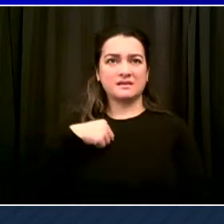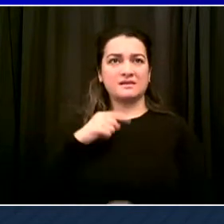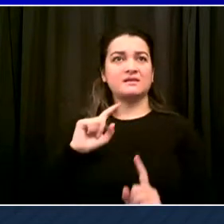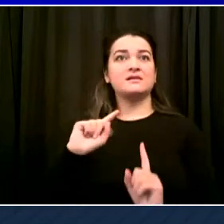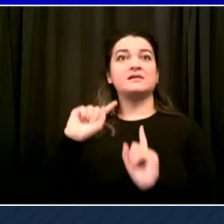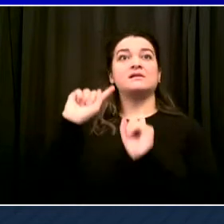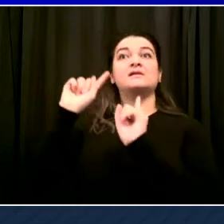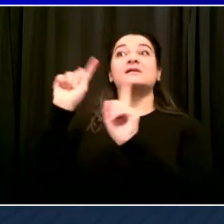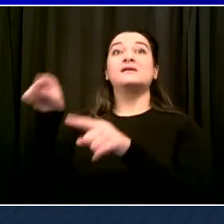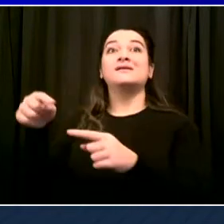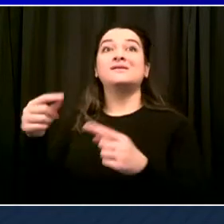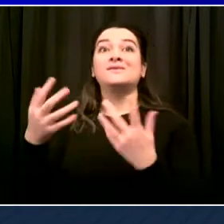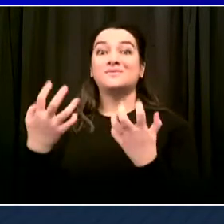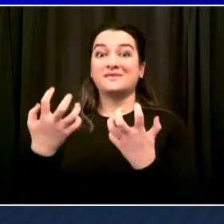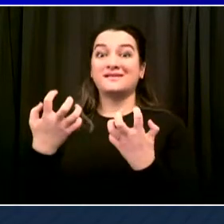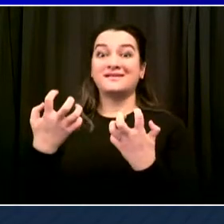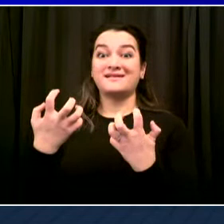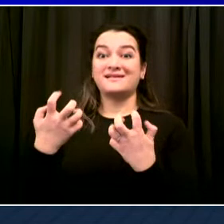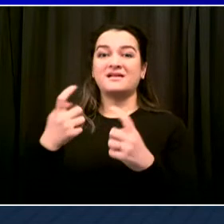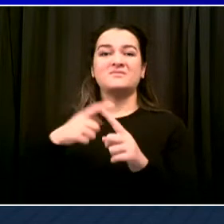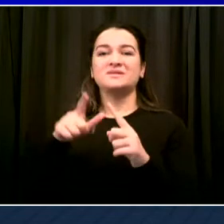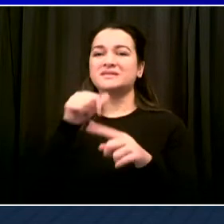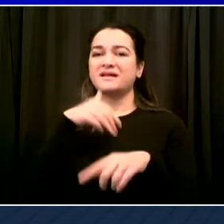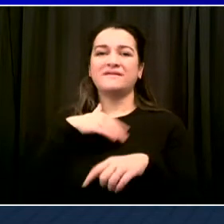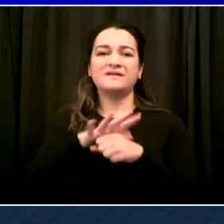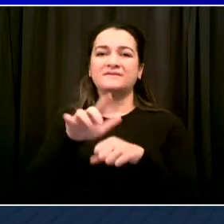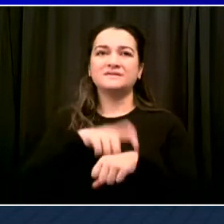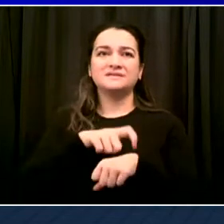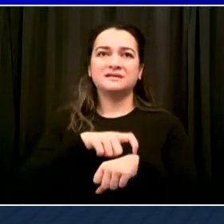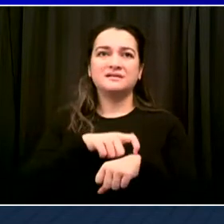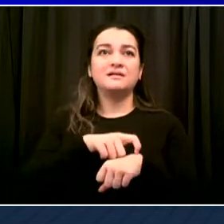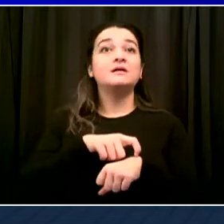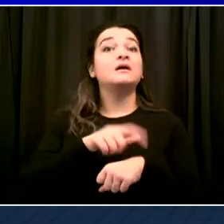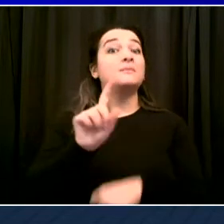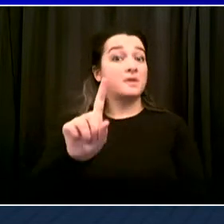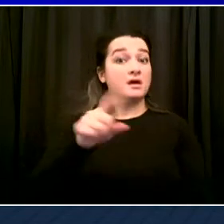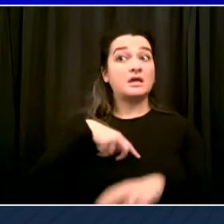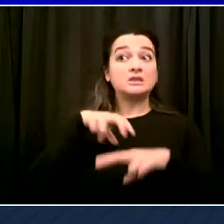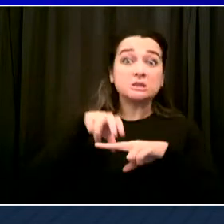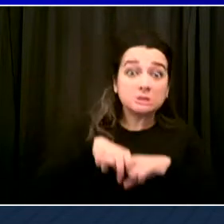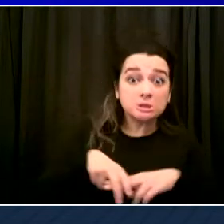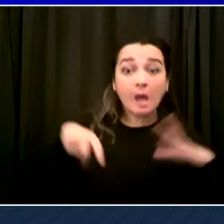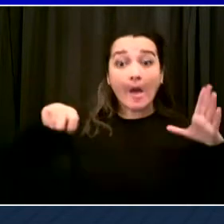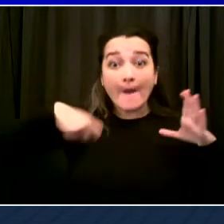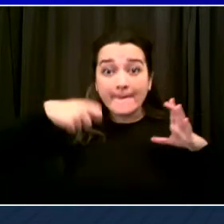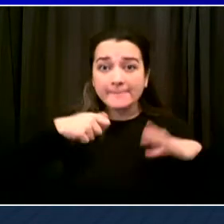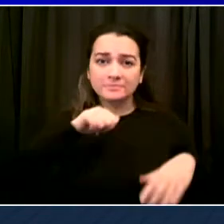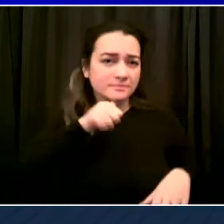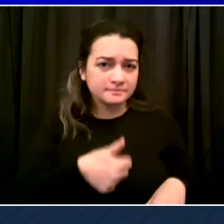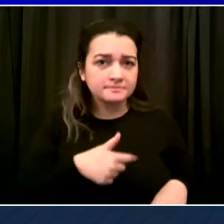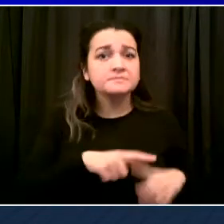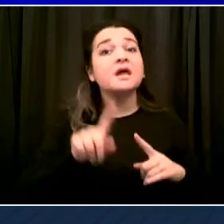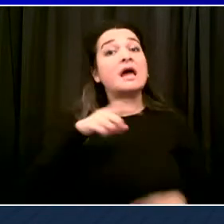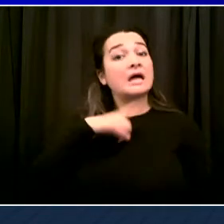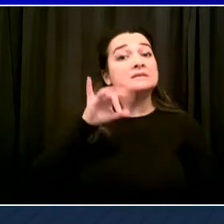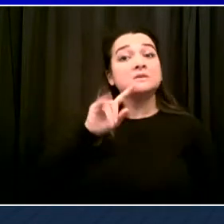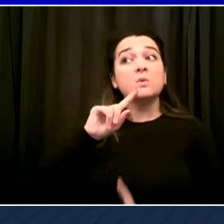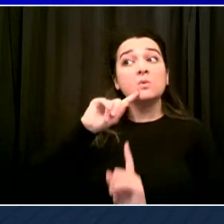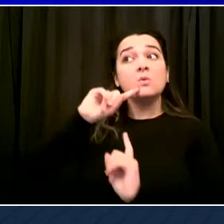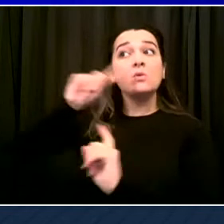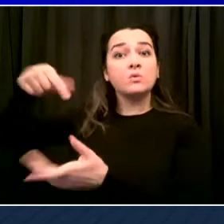IS GOING ON, I WENT UP TO 83 ON